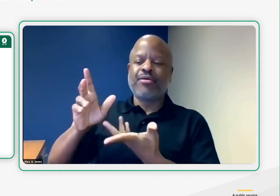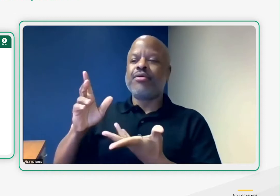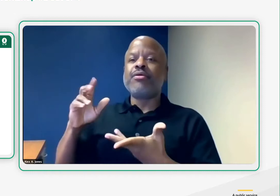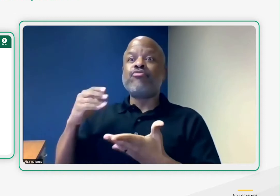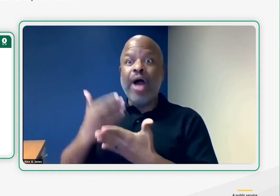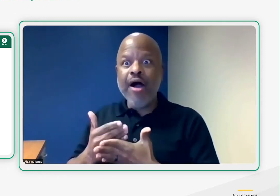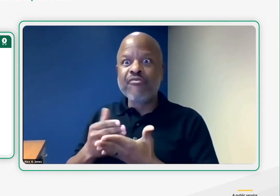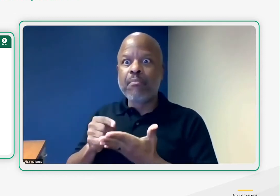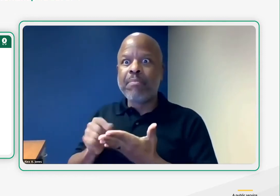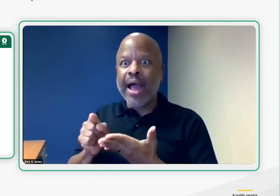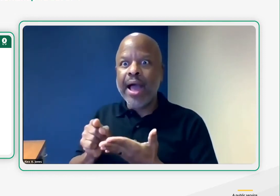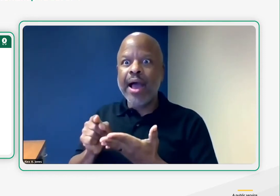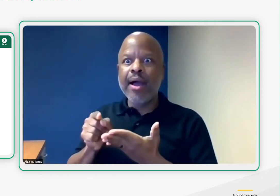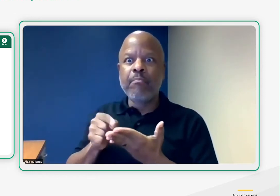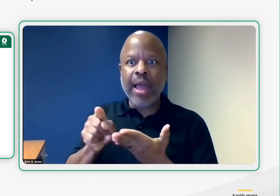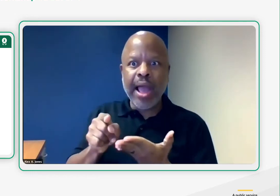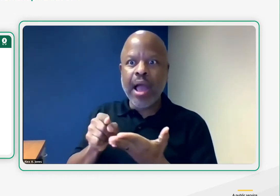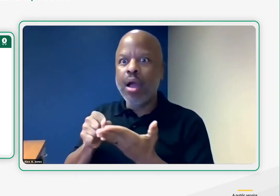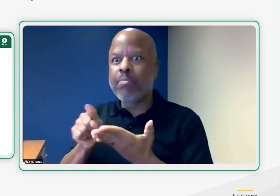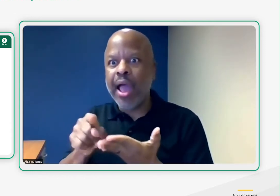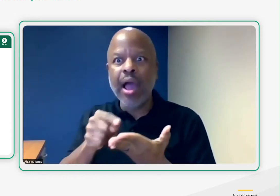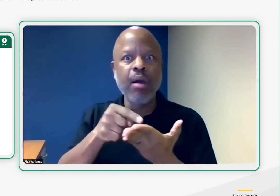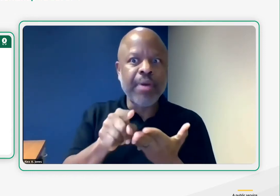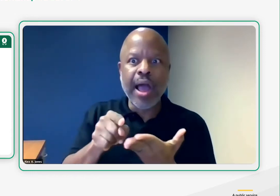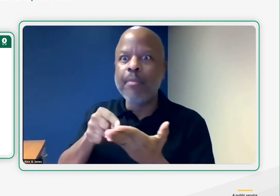You arrive. You paid for the cruise. And then, you start to pay along the way.